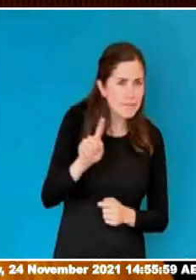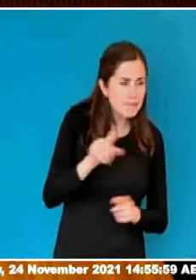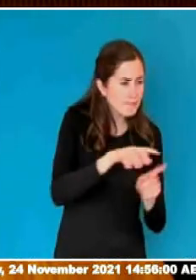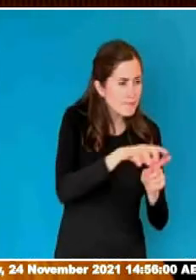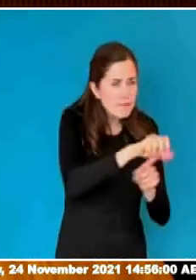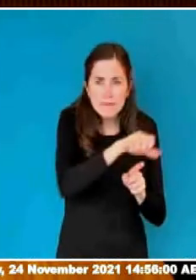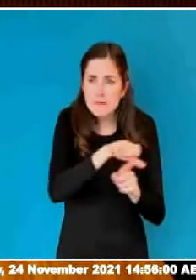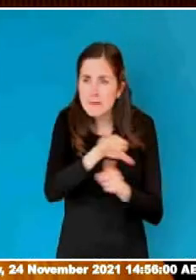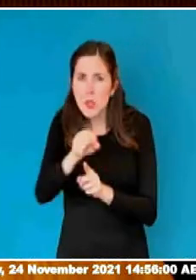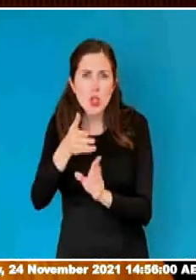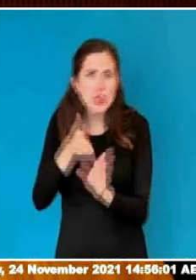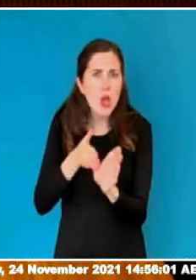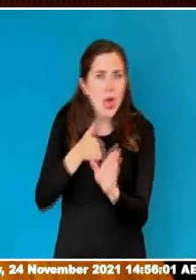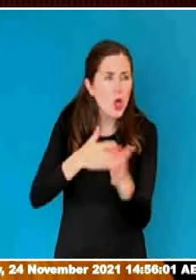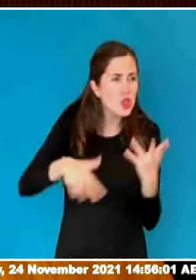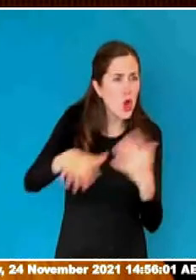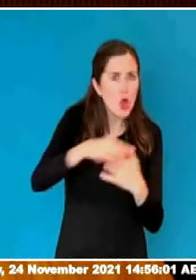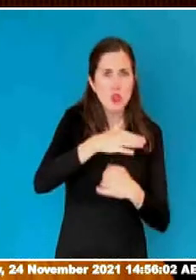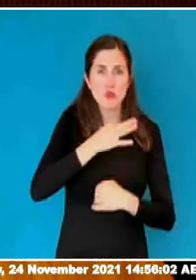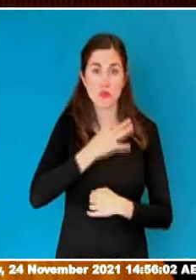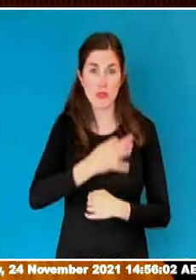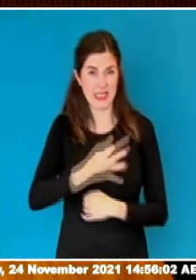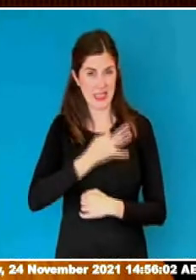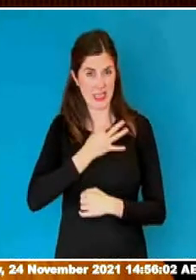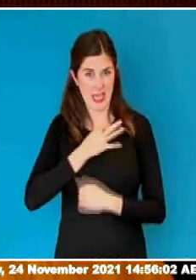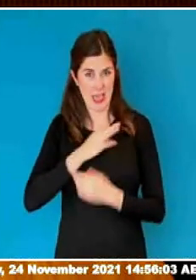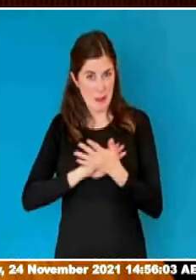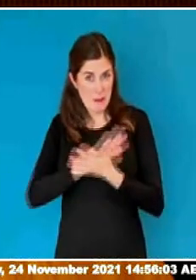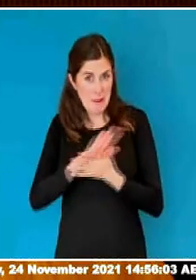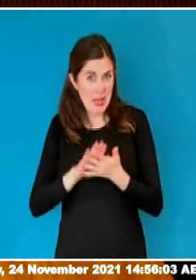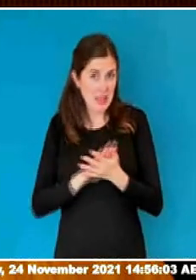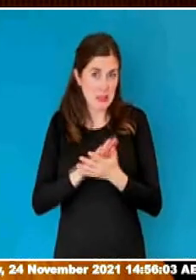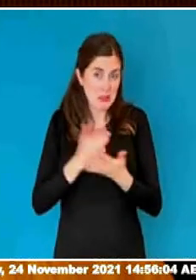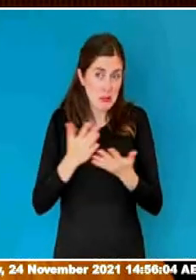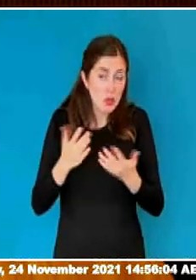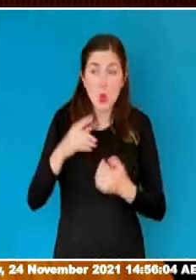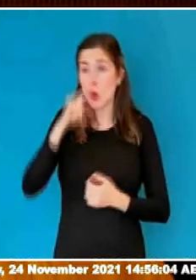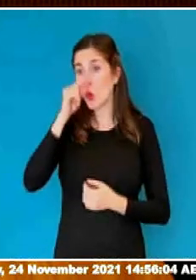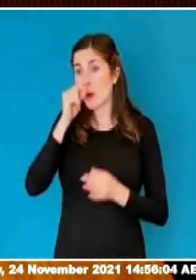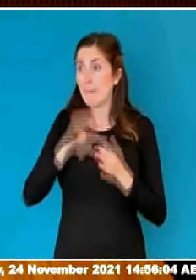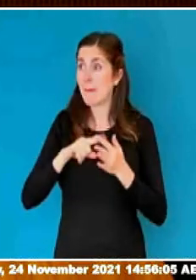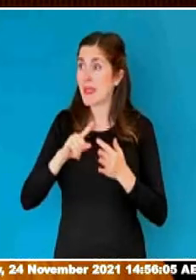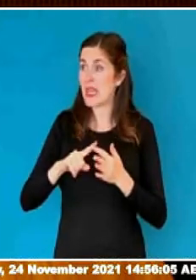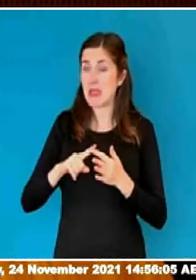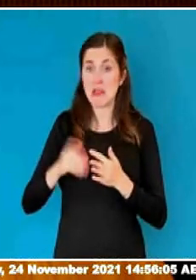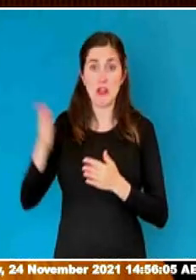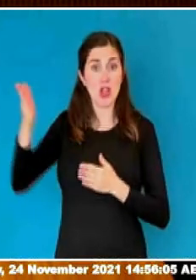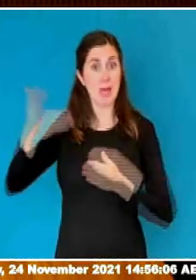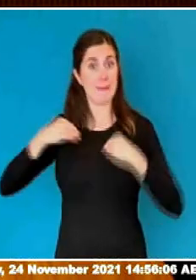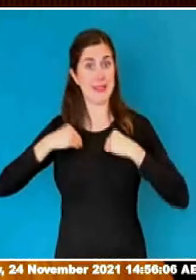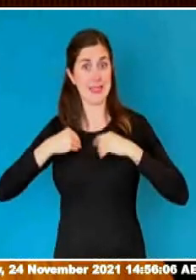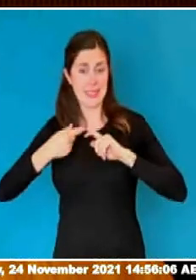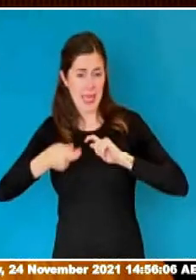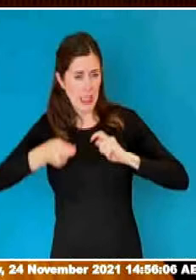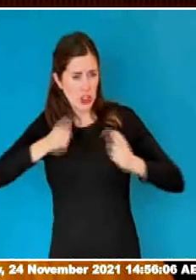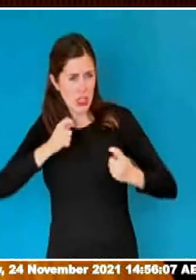what measures employers might take to make, for example, adjustments for workers in the workplace to minimise their risk?